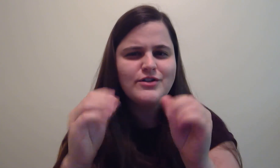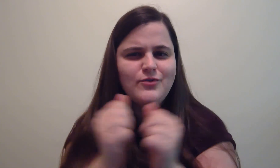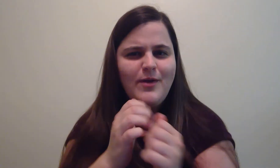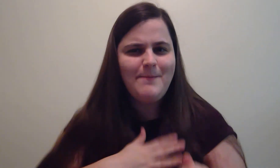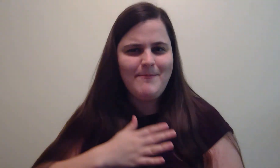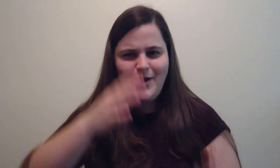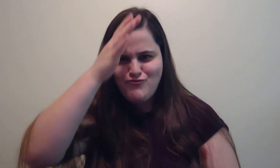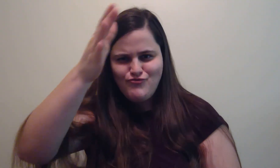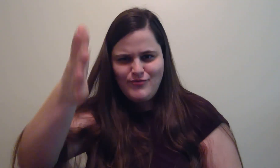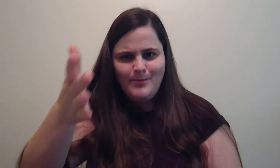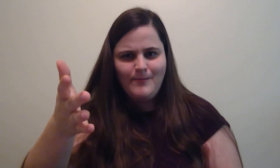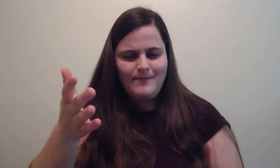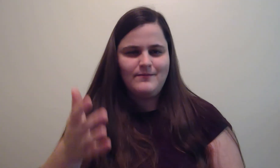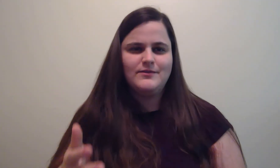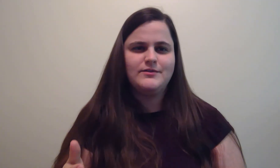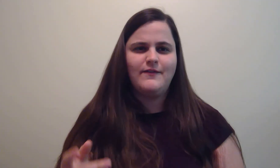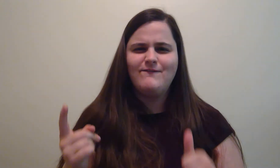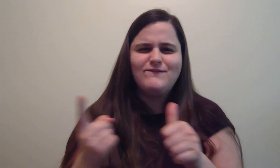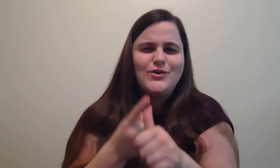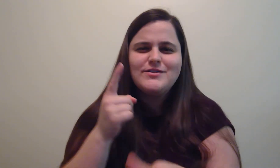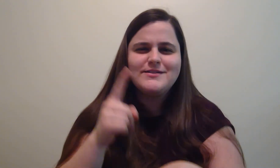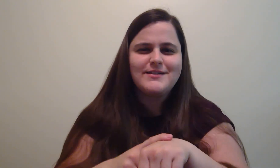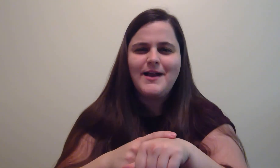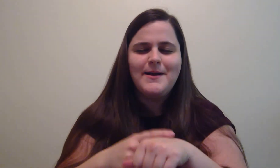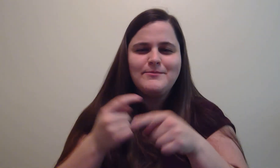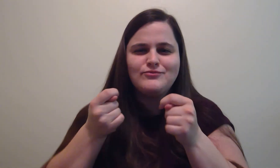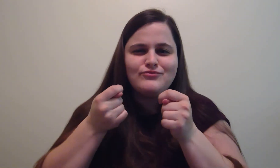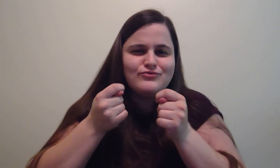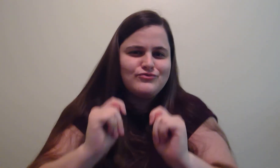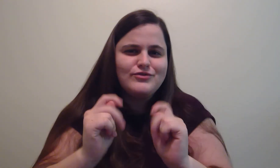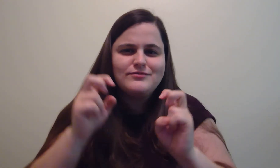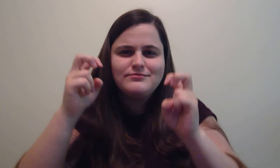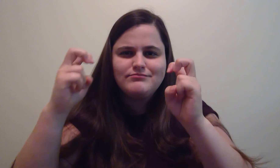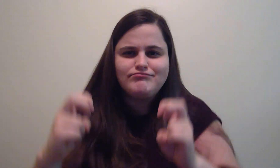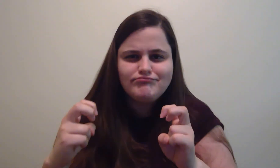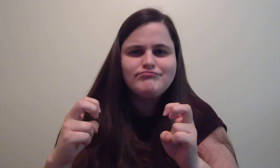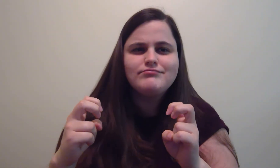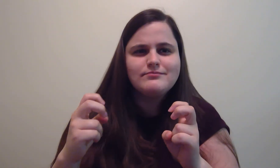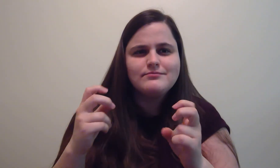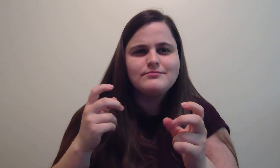I had with my grandfather. This was the first time he'd made the effort to talk to me about something